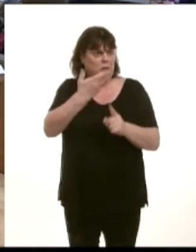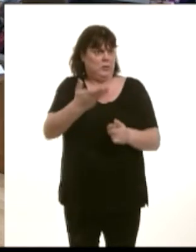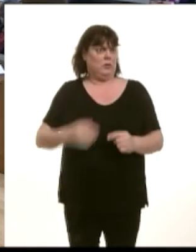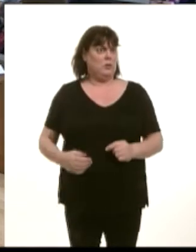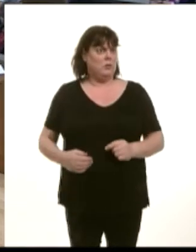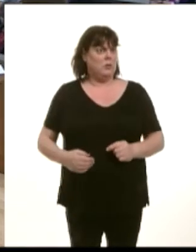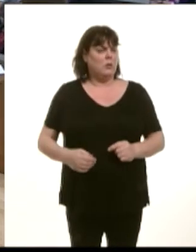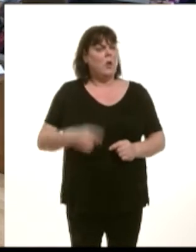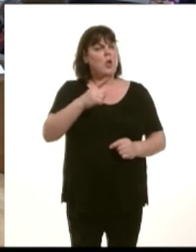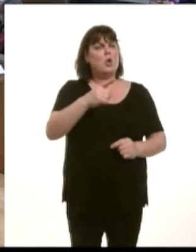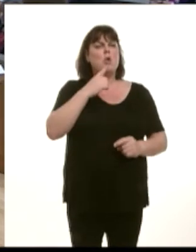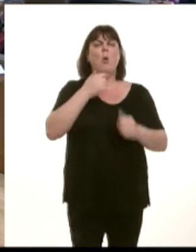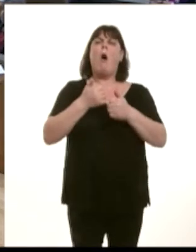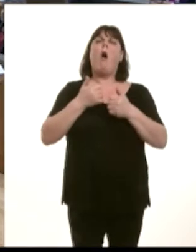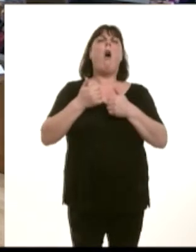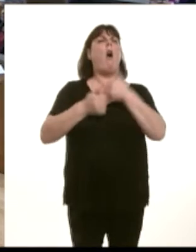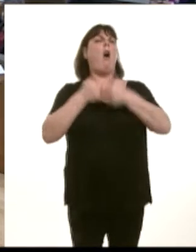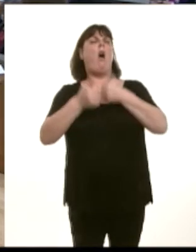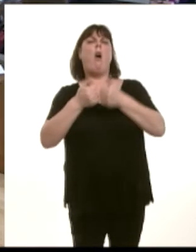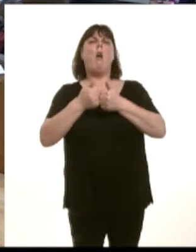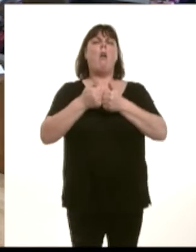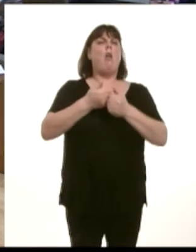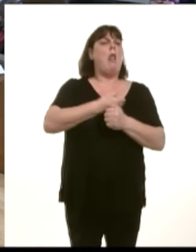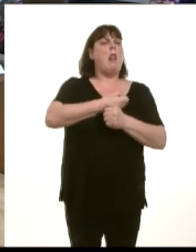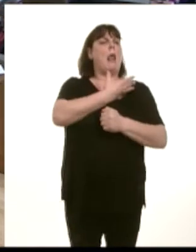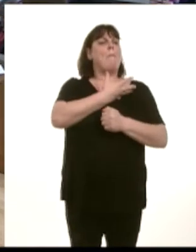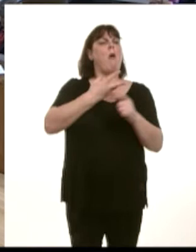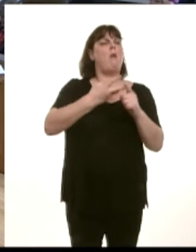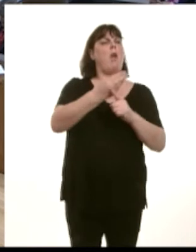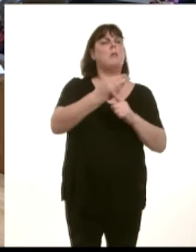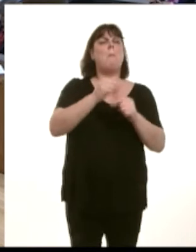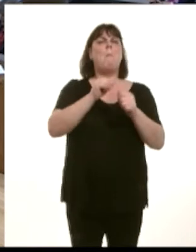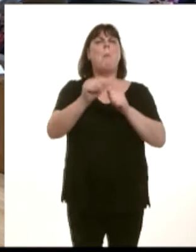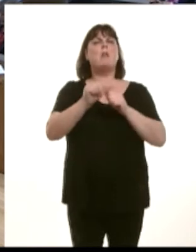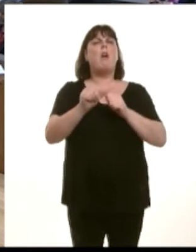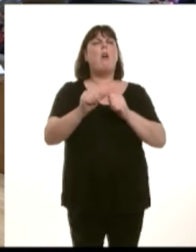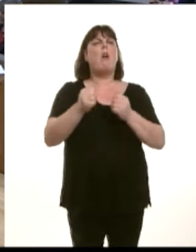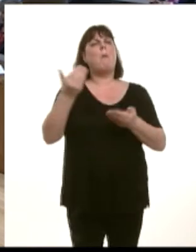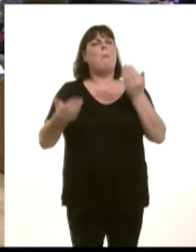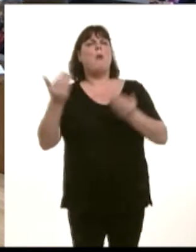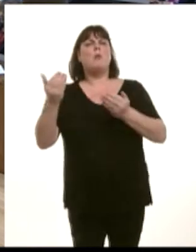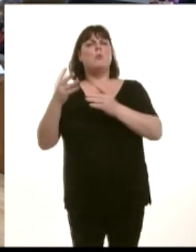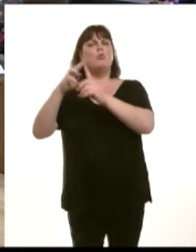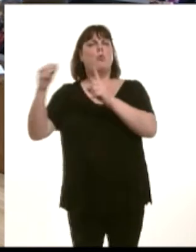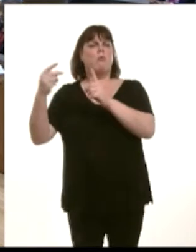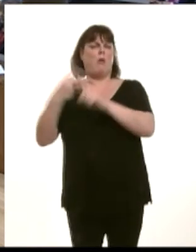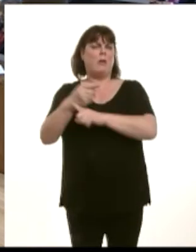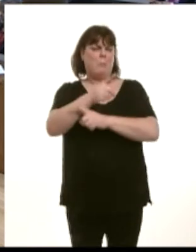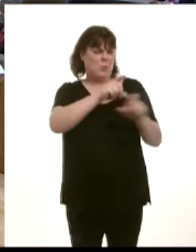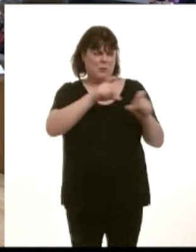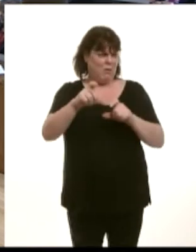You may favour Labour austerity to Tory austerity, but the truth is that you still favour austerity.